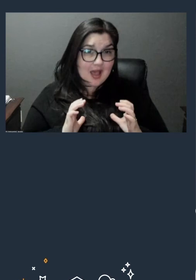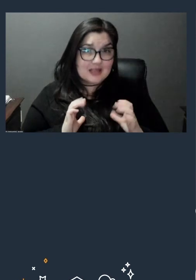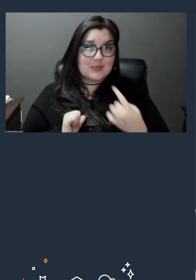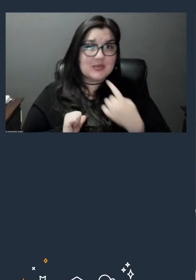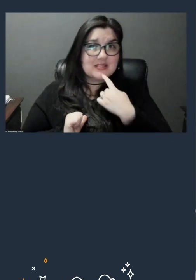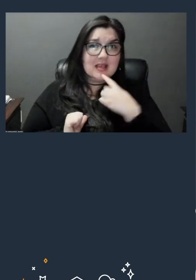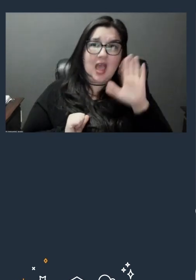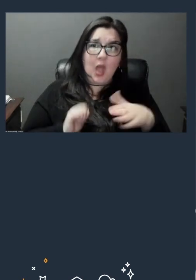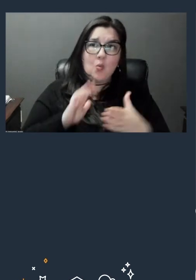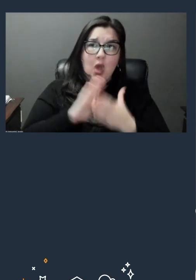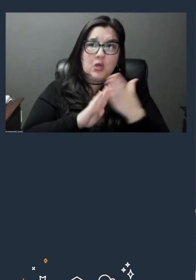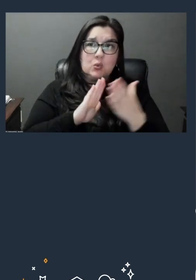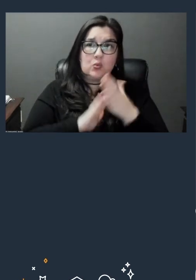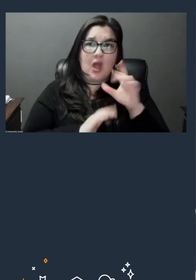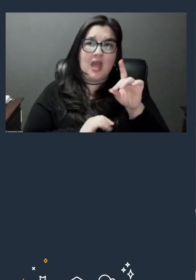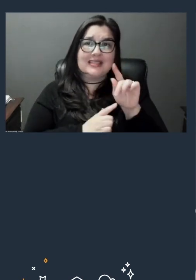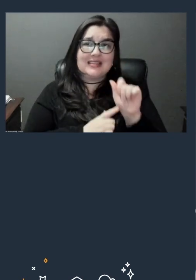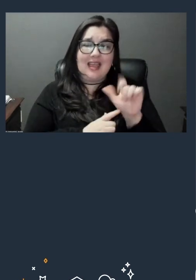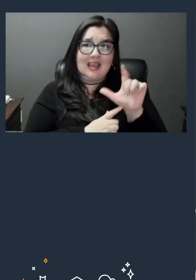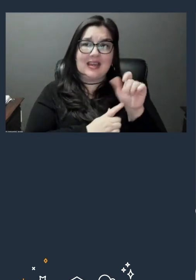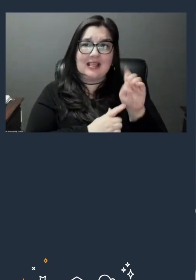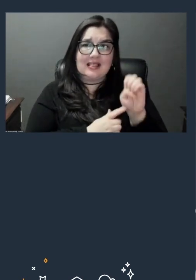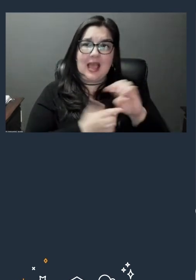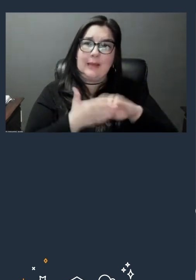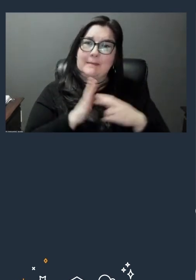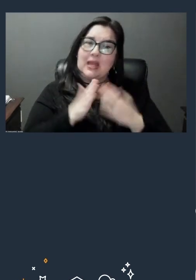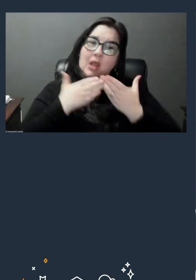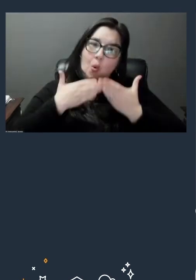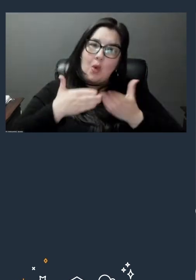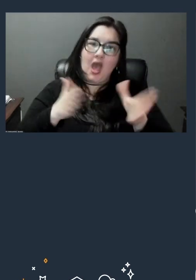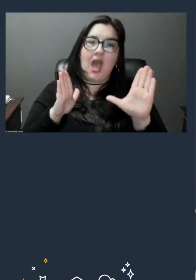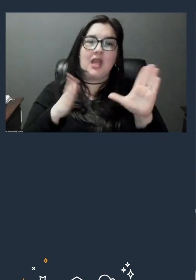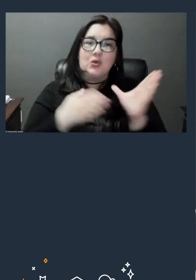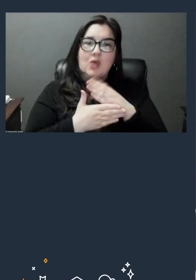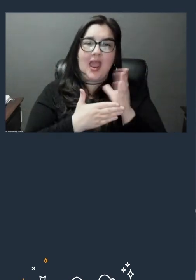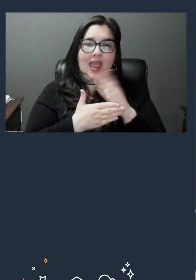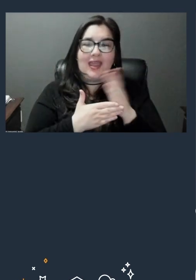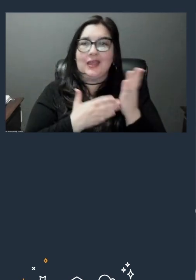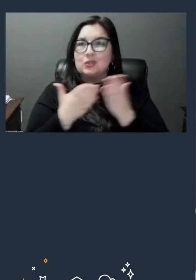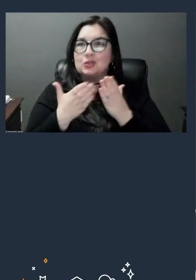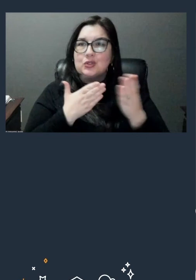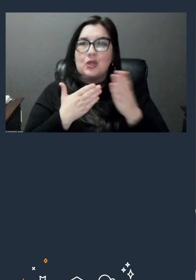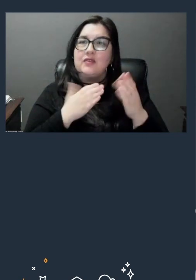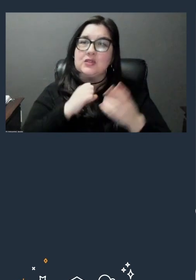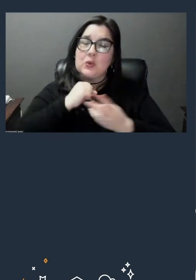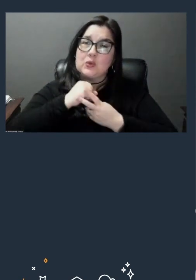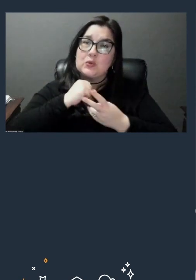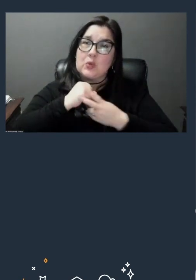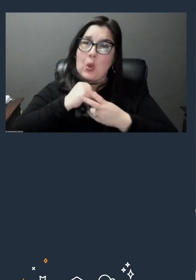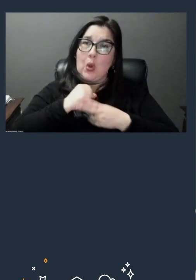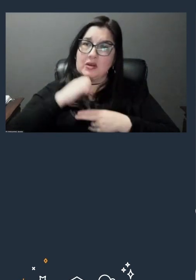typically, they mean a wide range of services. You have a storage layer like S3, but then on top of it, you run compute.